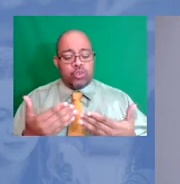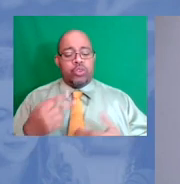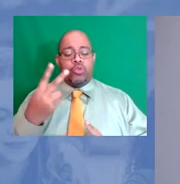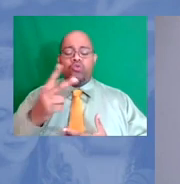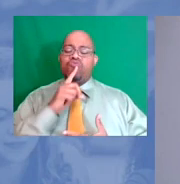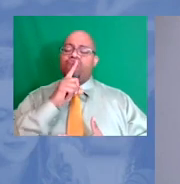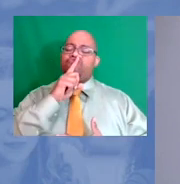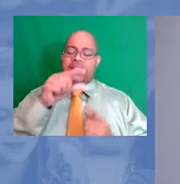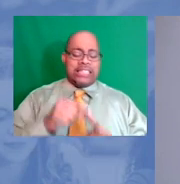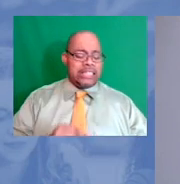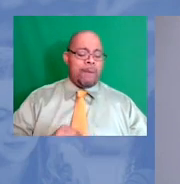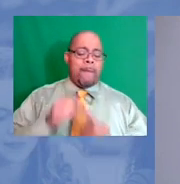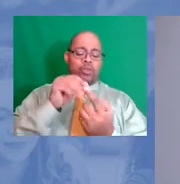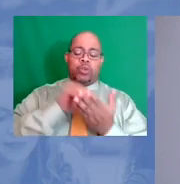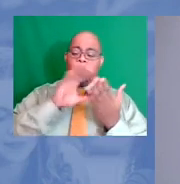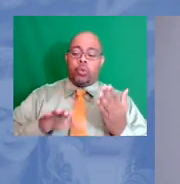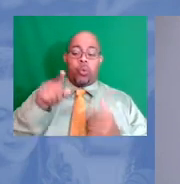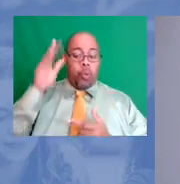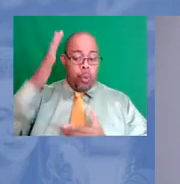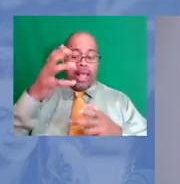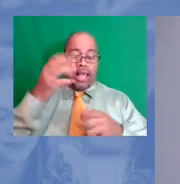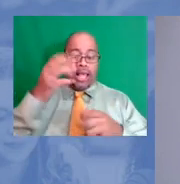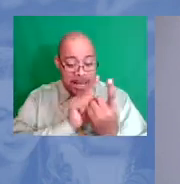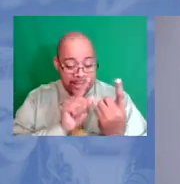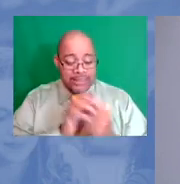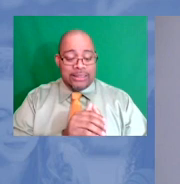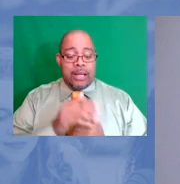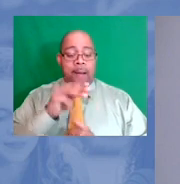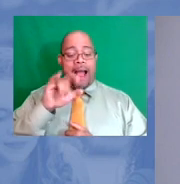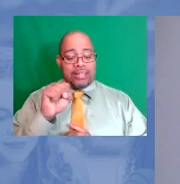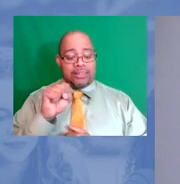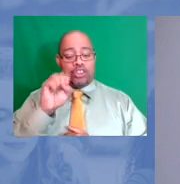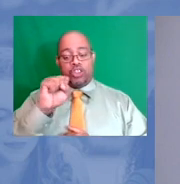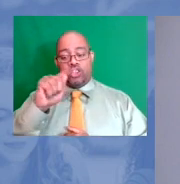STUDENTS THAT YOU'RE GOING TO GET TO MEET. MILES STOKES AND WILLIE OCHOA.